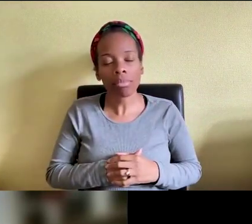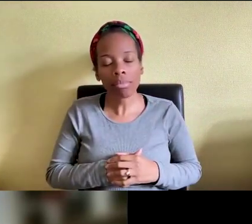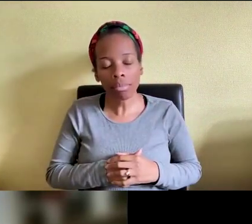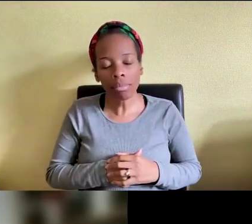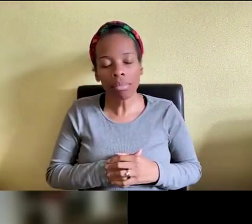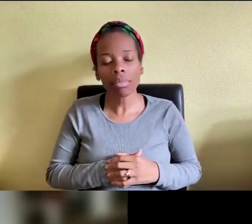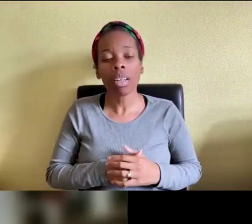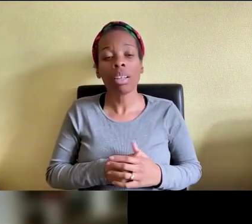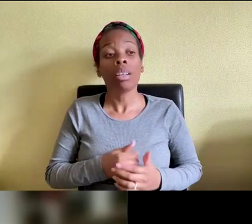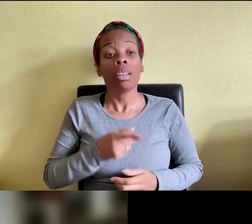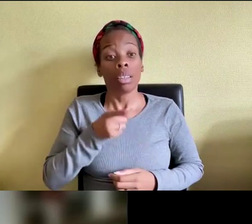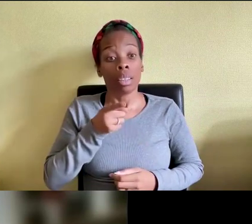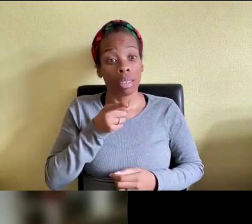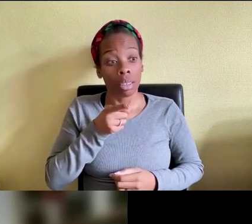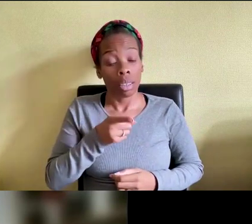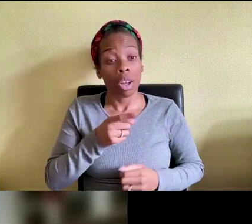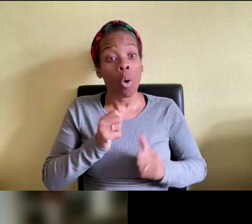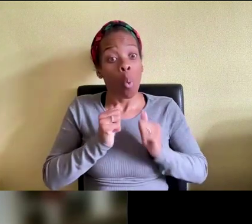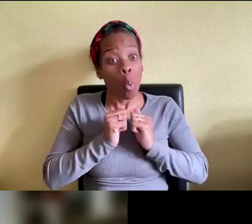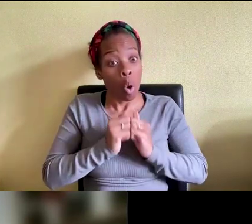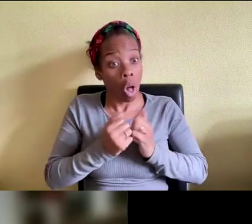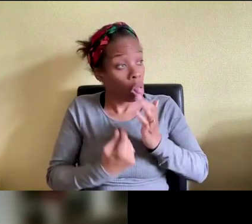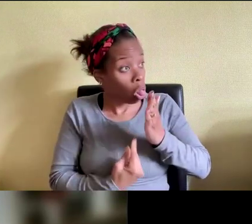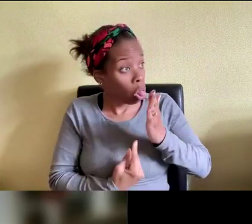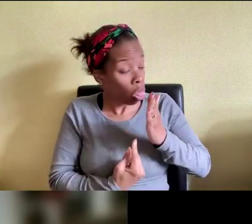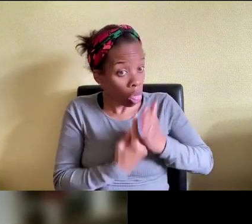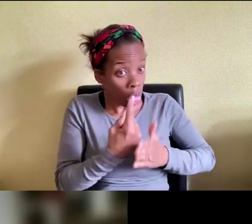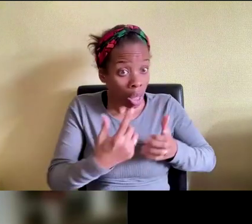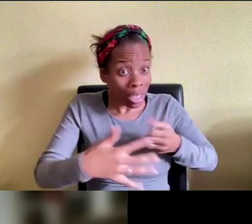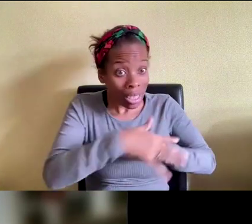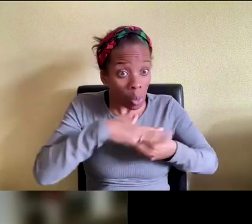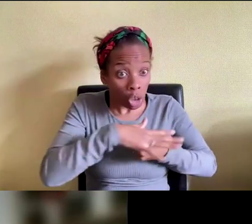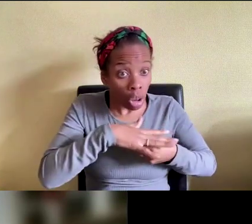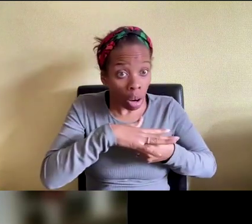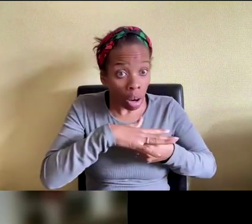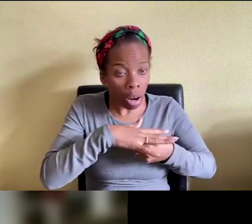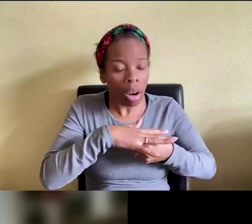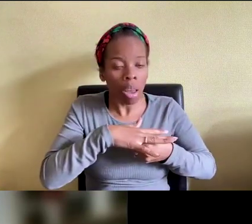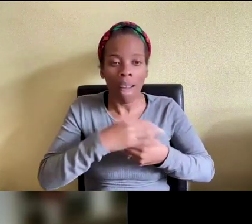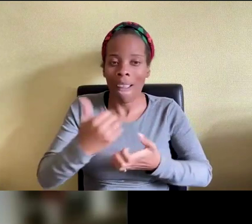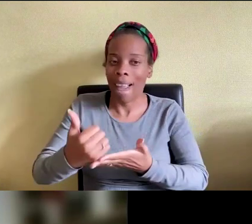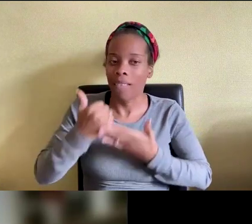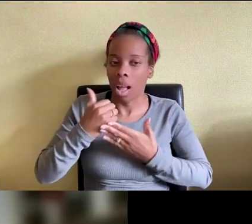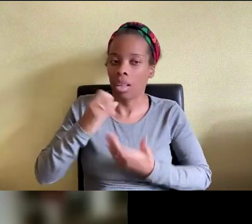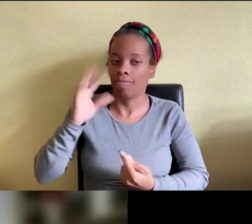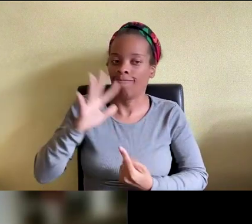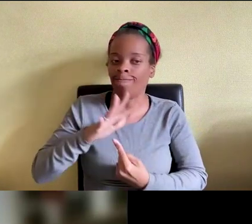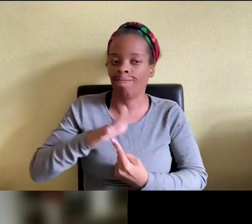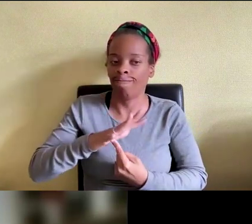So you should be taking advice early. And when it comes to reasonable adjustments, a failure to make reasonable adjustments is not considered